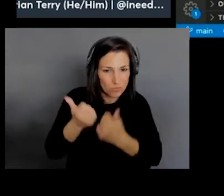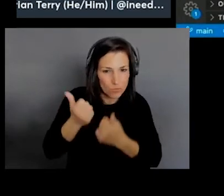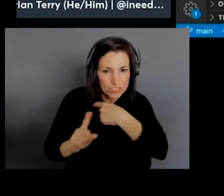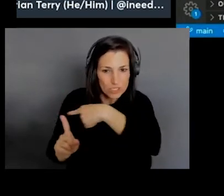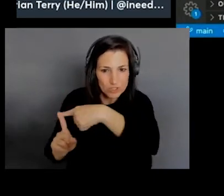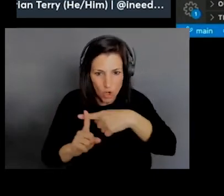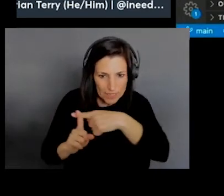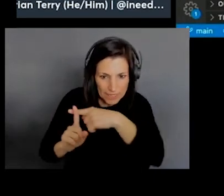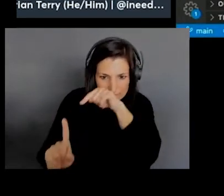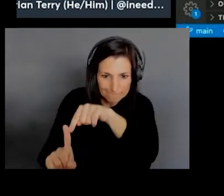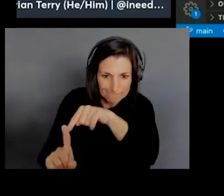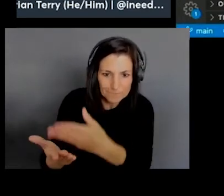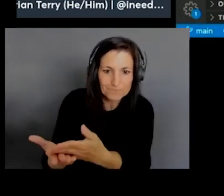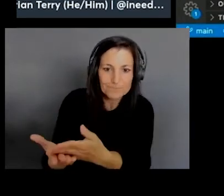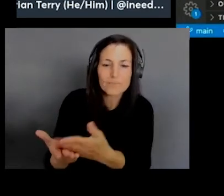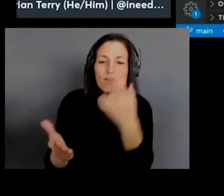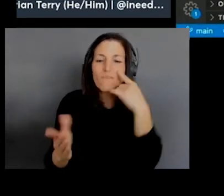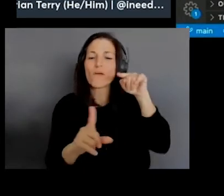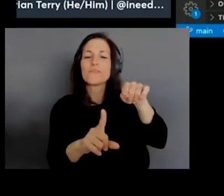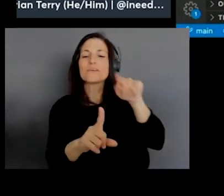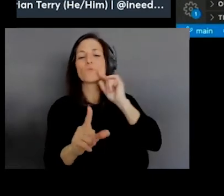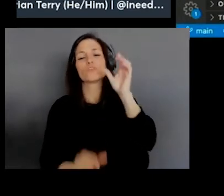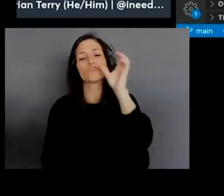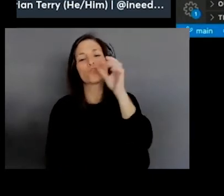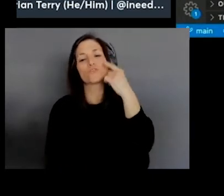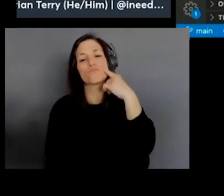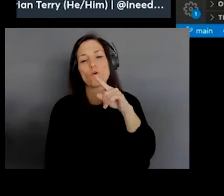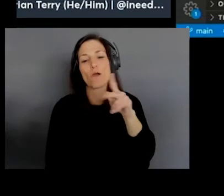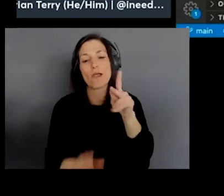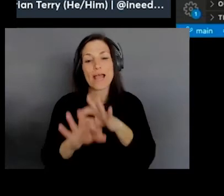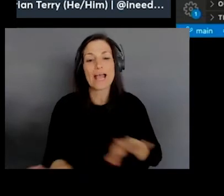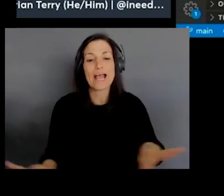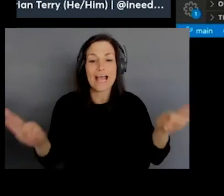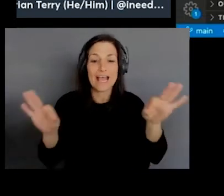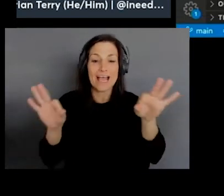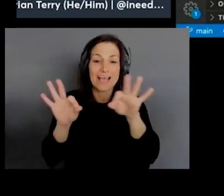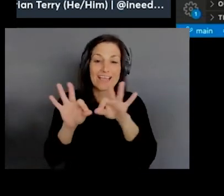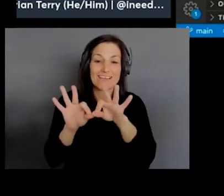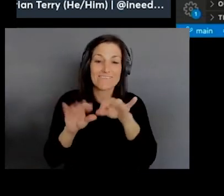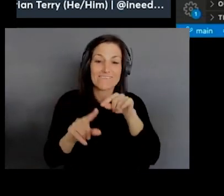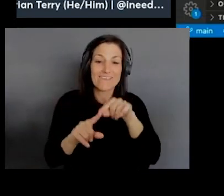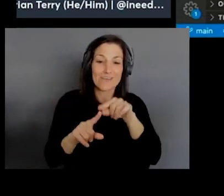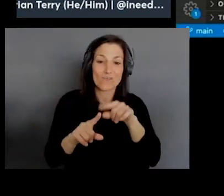it's gonna search for a key value attribute of type demo, right?